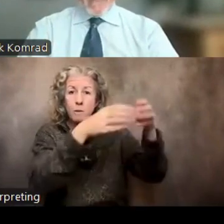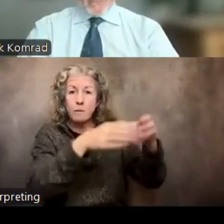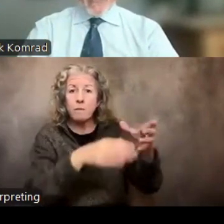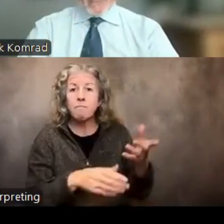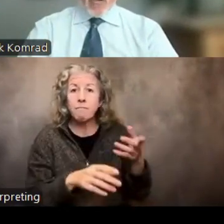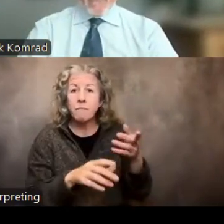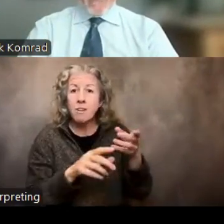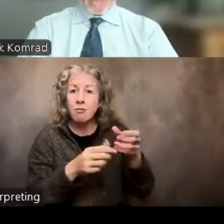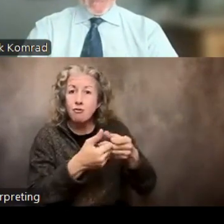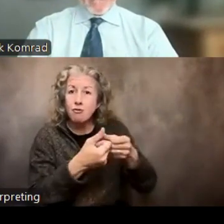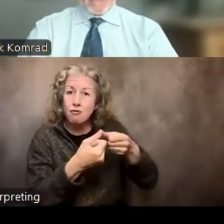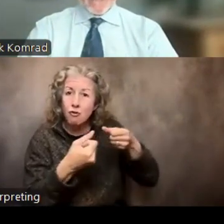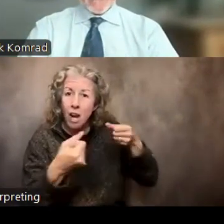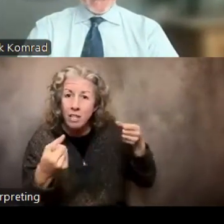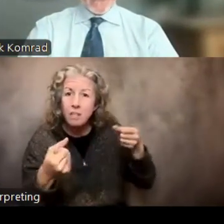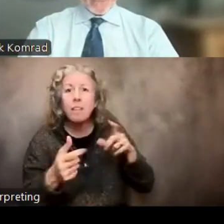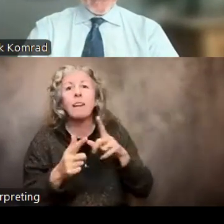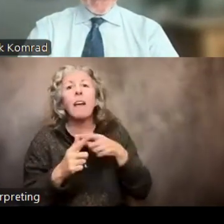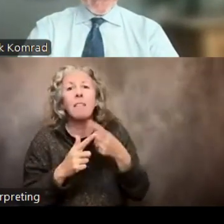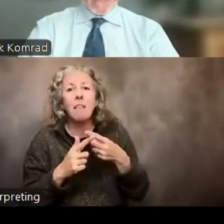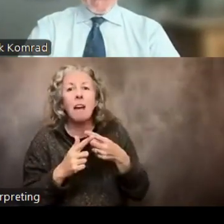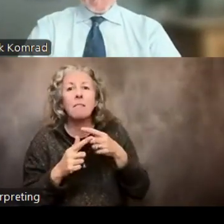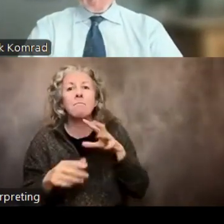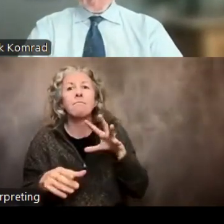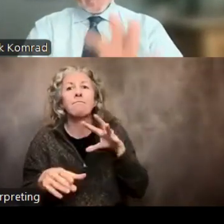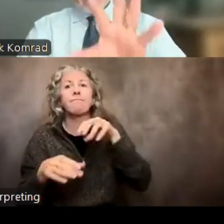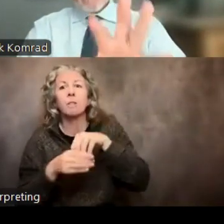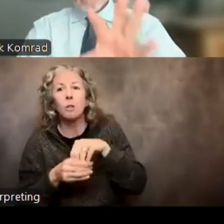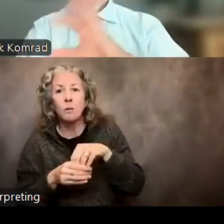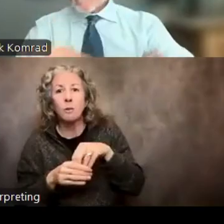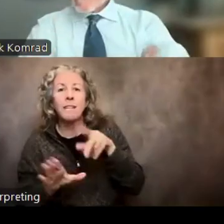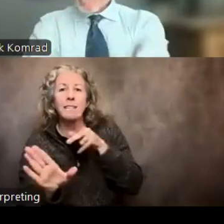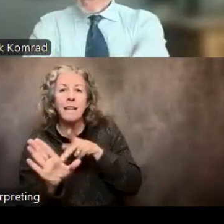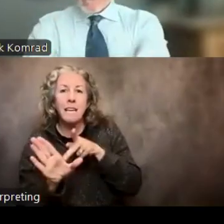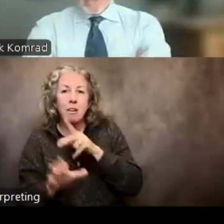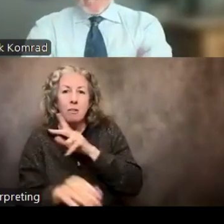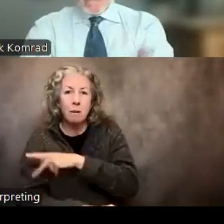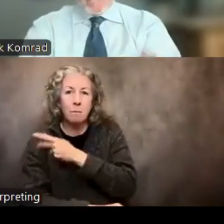patients ultimately come to be included. Now for so many of